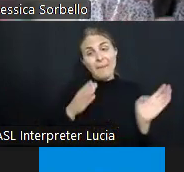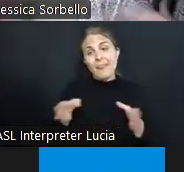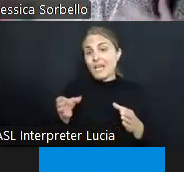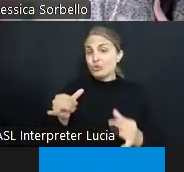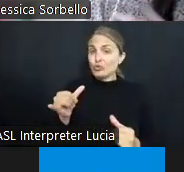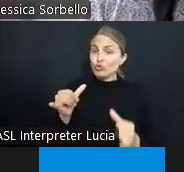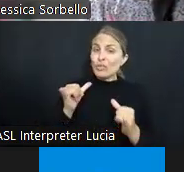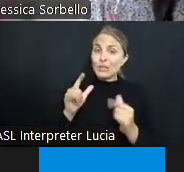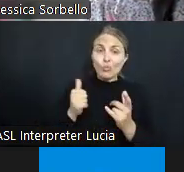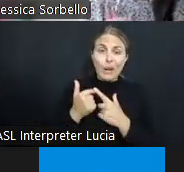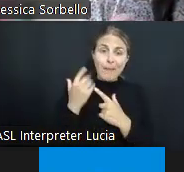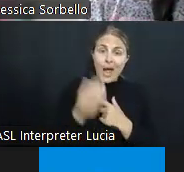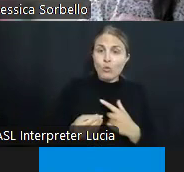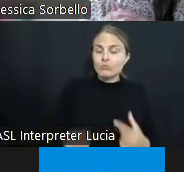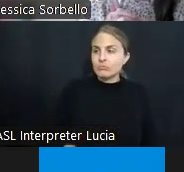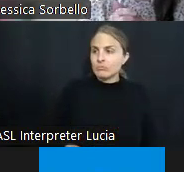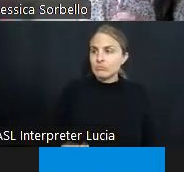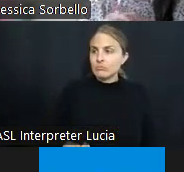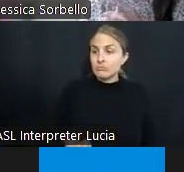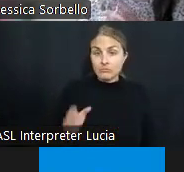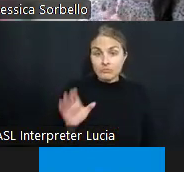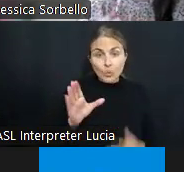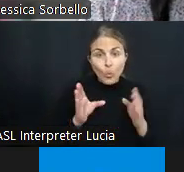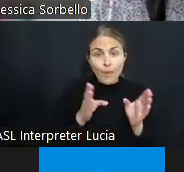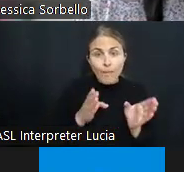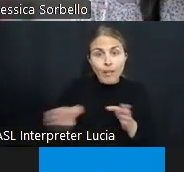for that? »BLAISE BRYANT: Feel free to